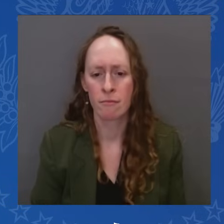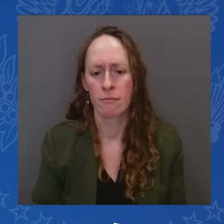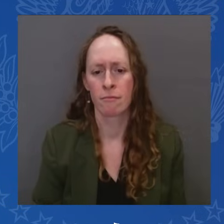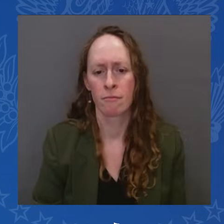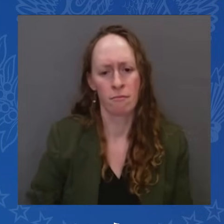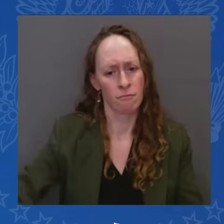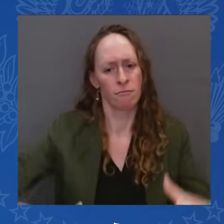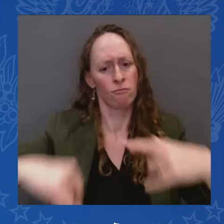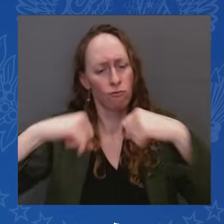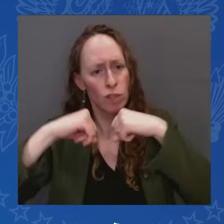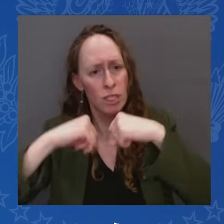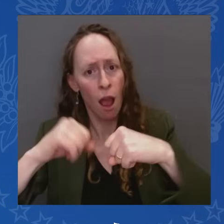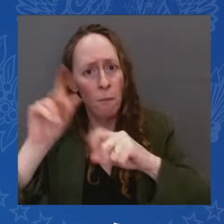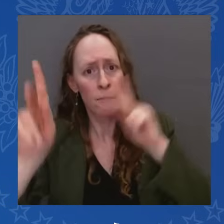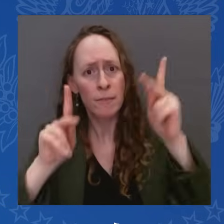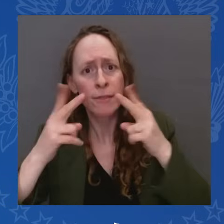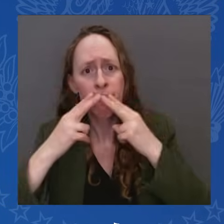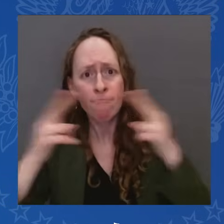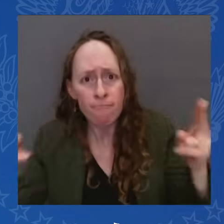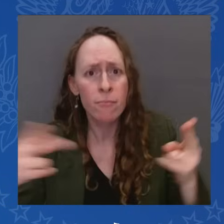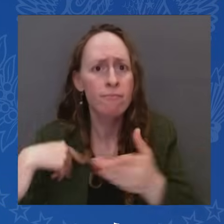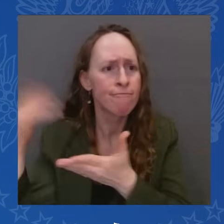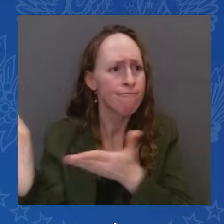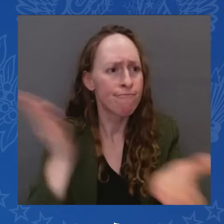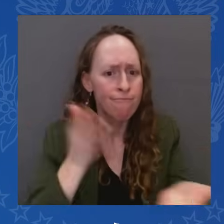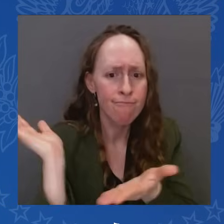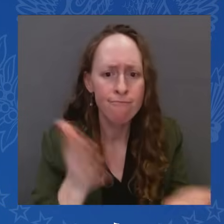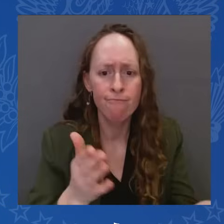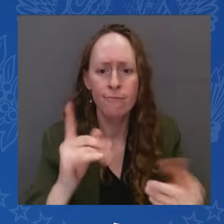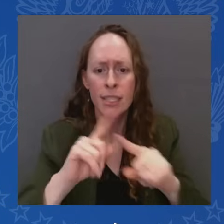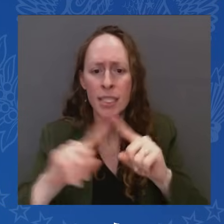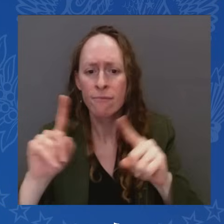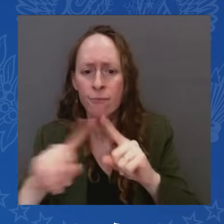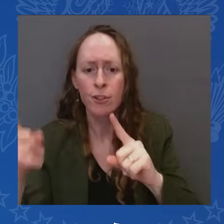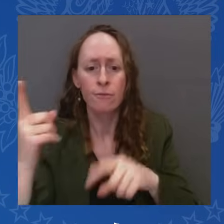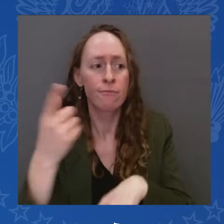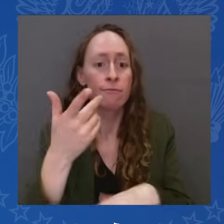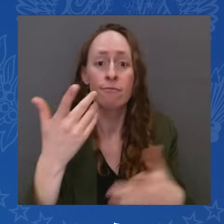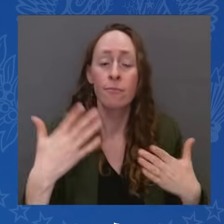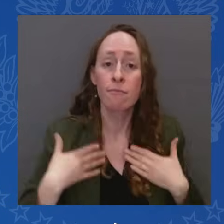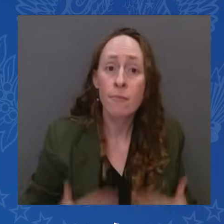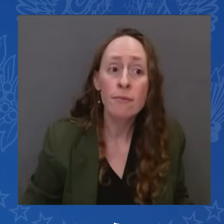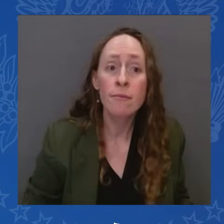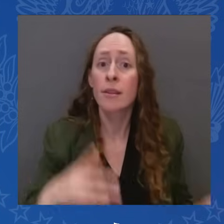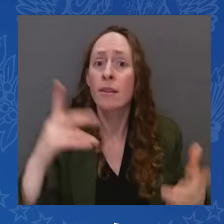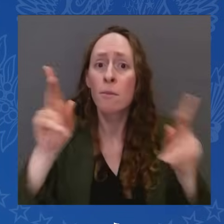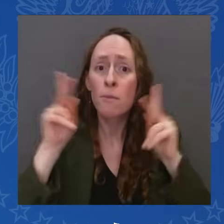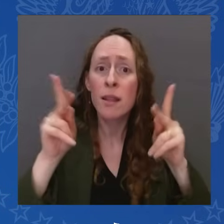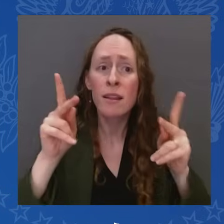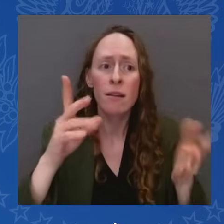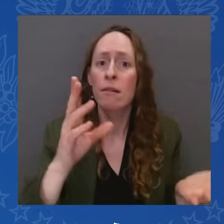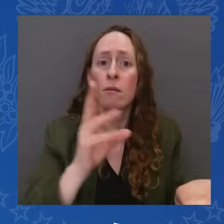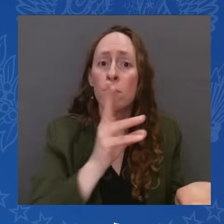That's why I've worked so hard with our Arab friends, as well as the Israelis, to get humanitarian assistance into Israel.